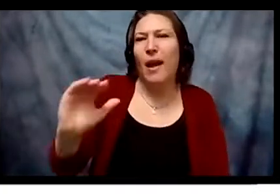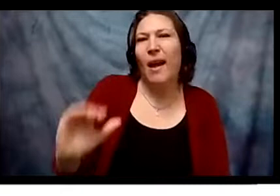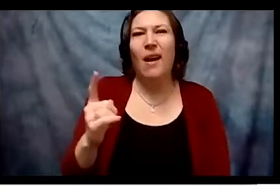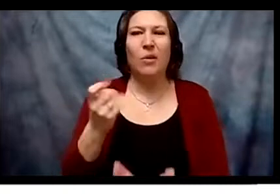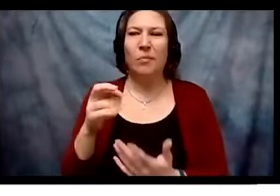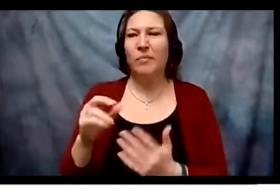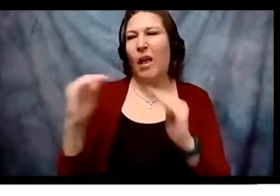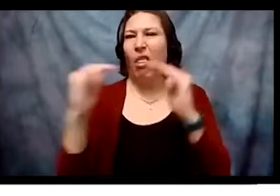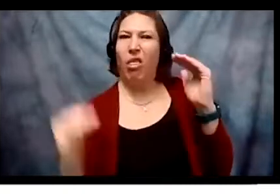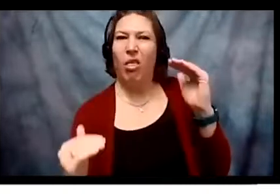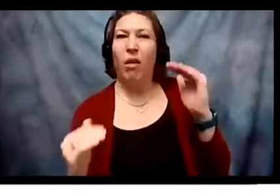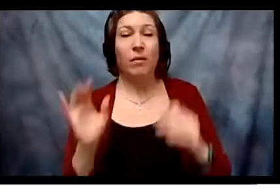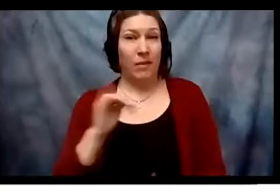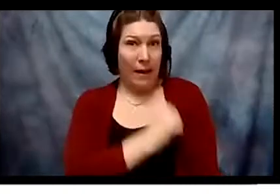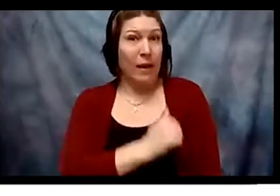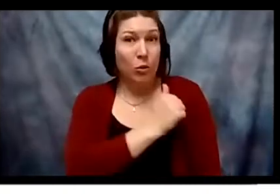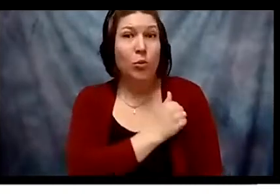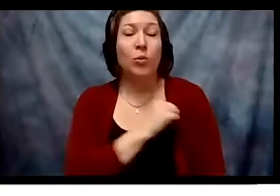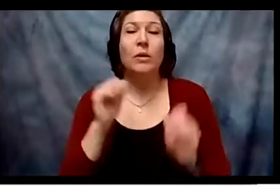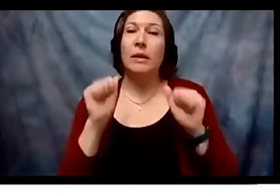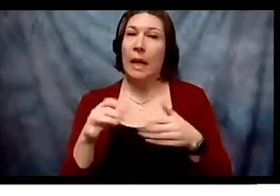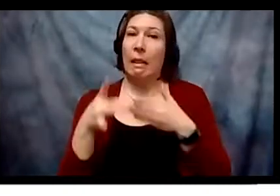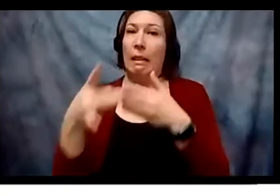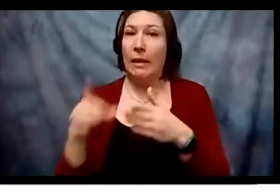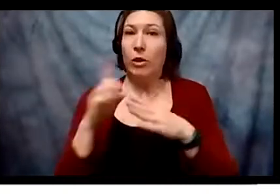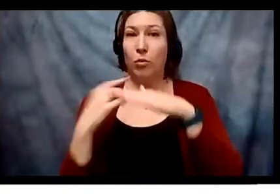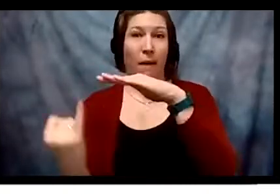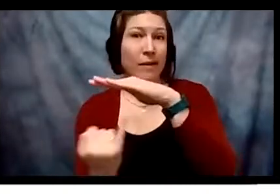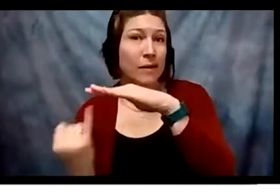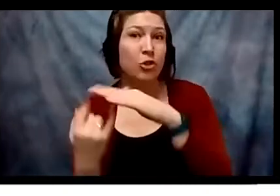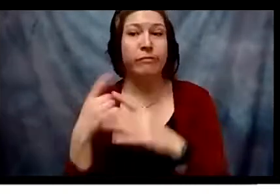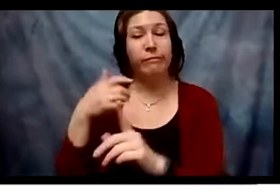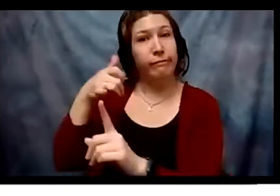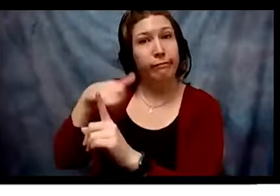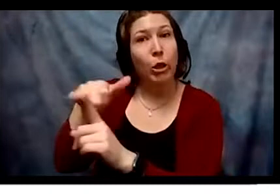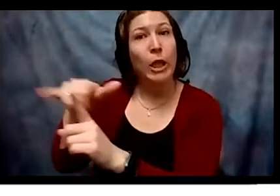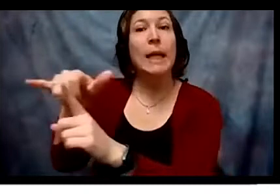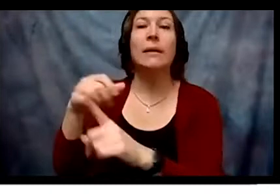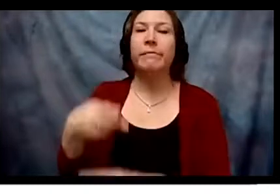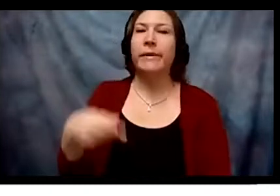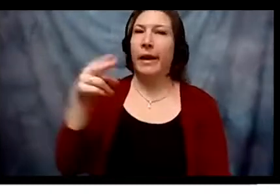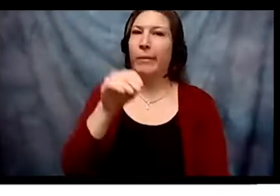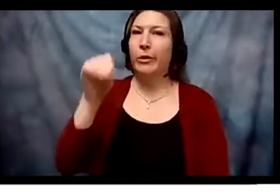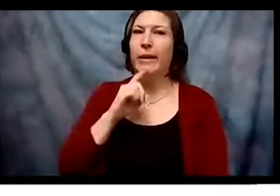Such attitudes may lead to social isolation, bullying, and high rates of abuse of people